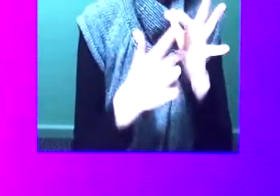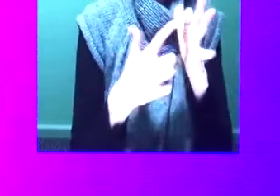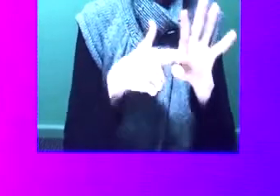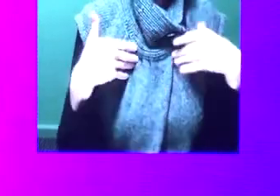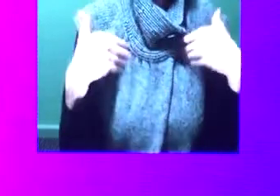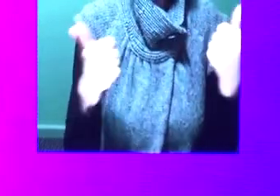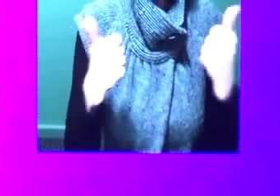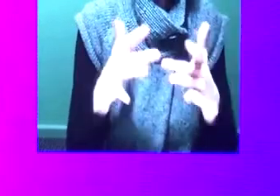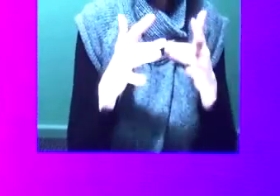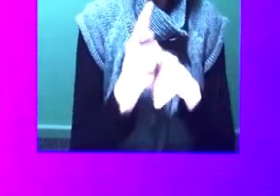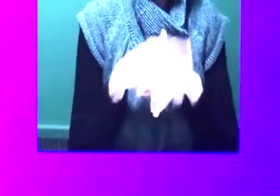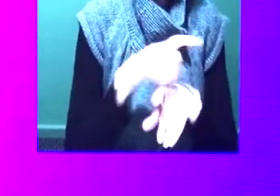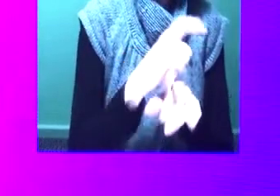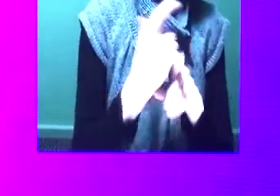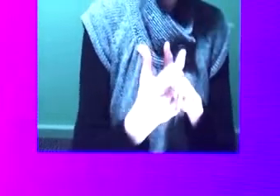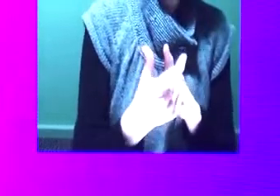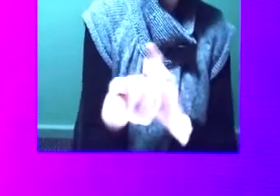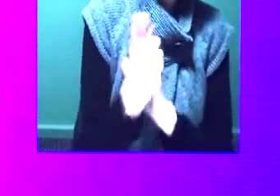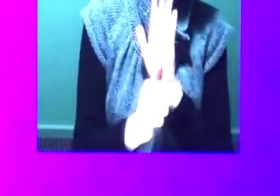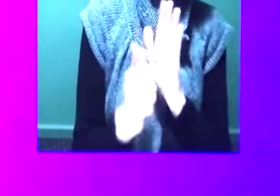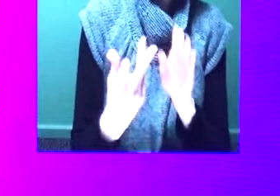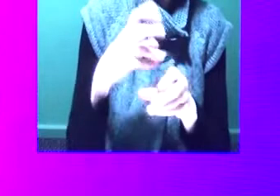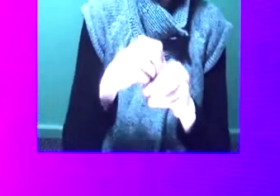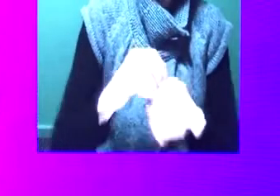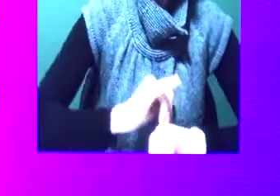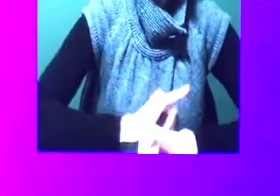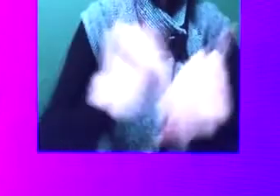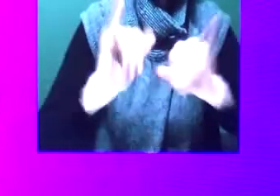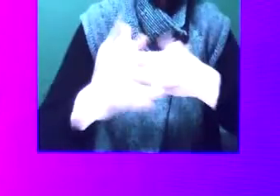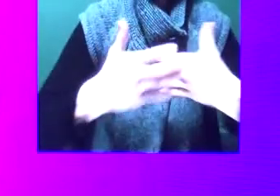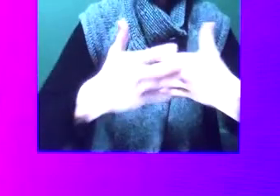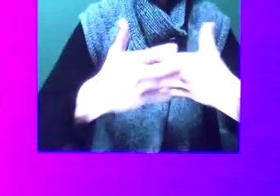management and builds a network of artists ready to support communities